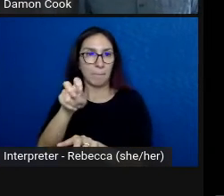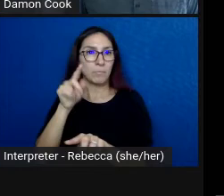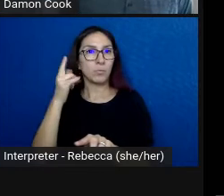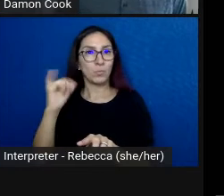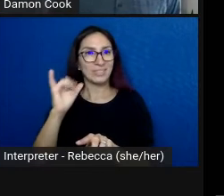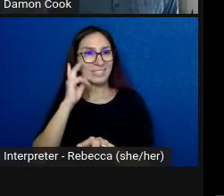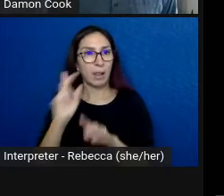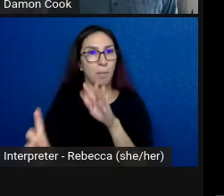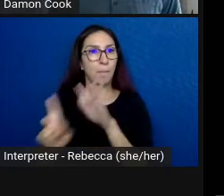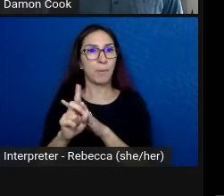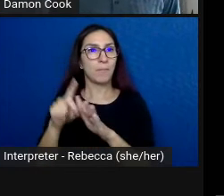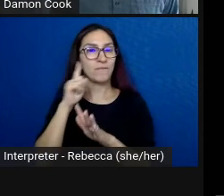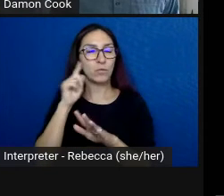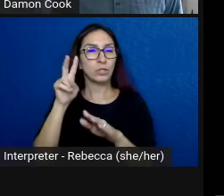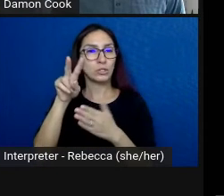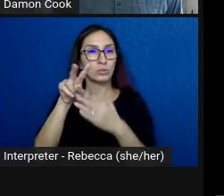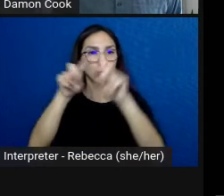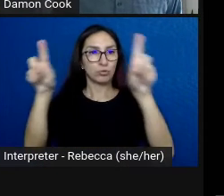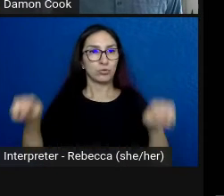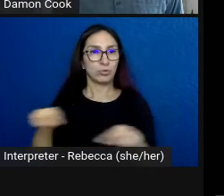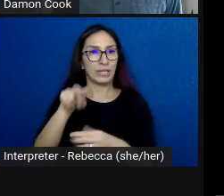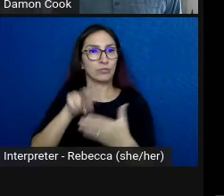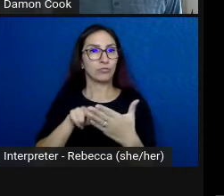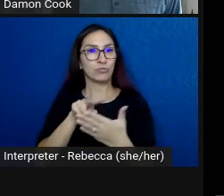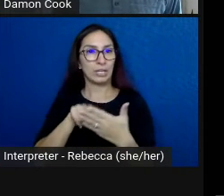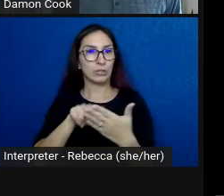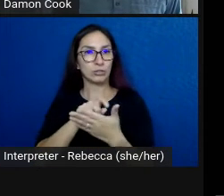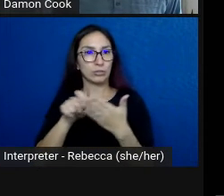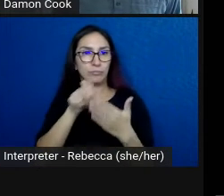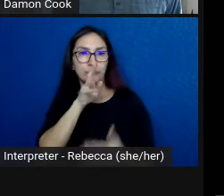Also, use the CSS to set pointer-events to none on the SVG